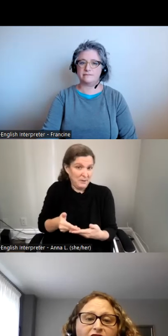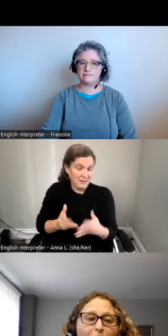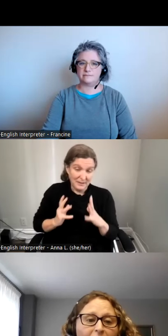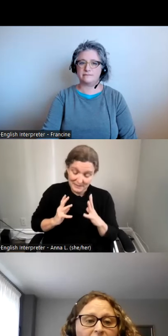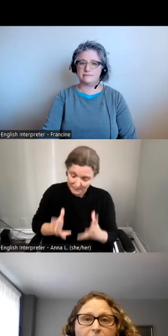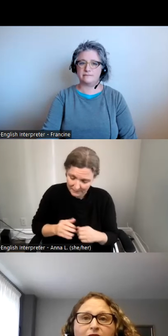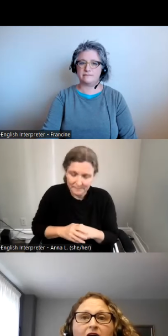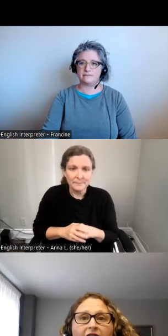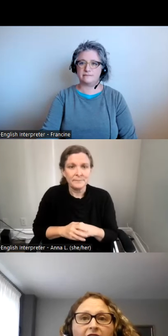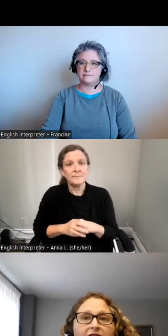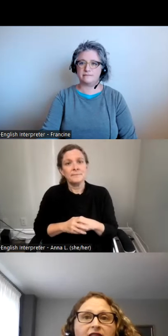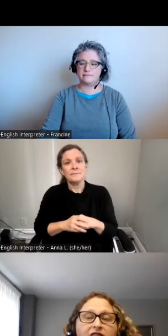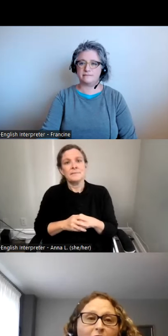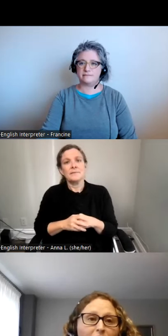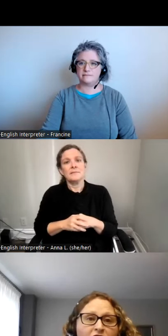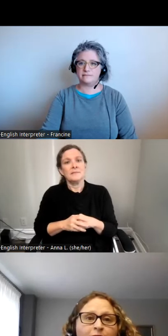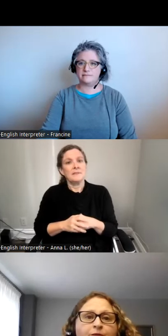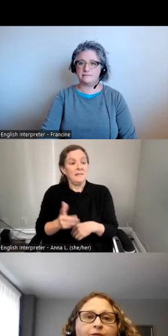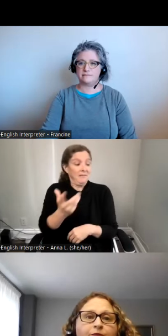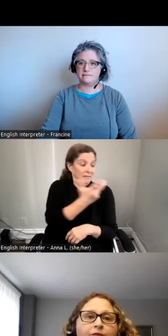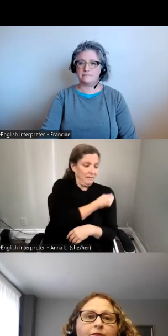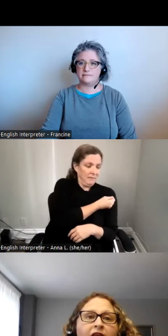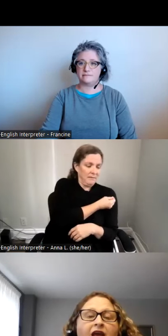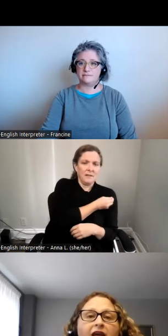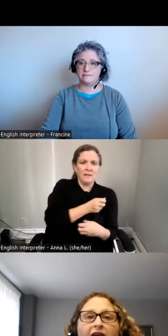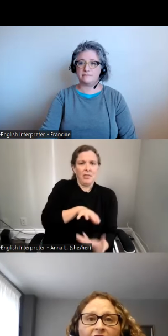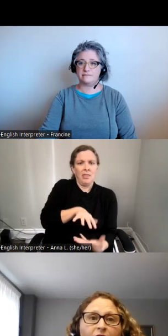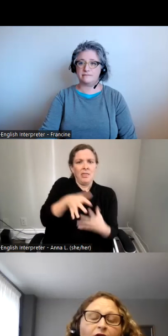antibodies from the breast- feed